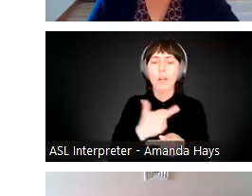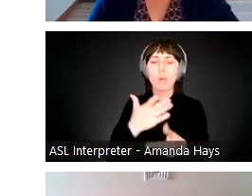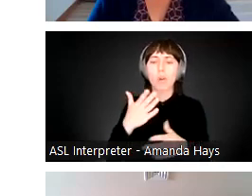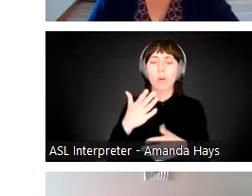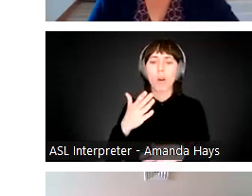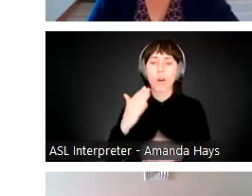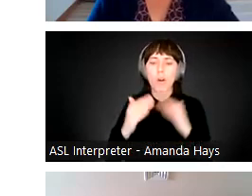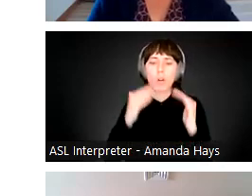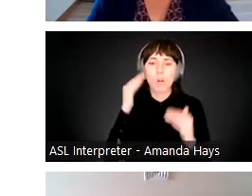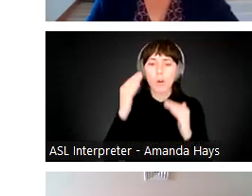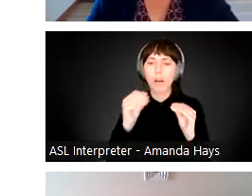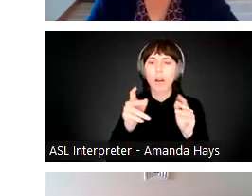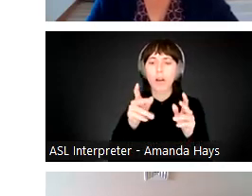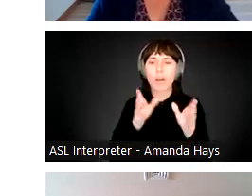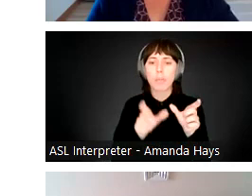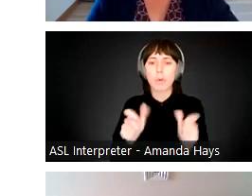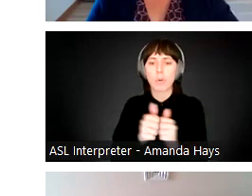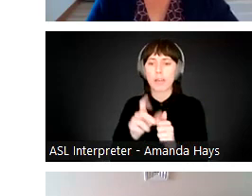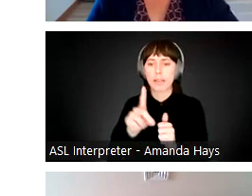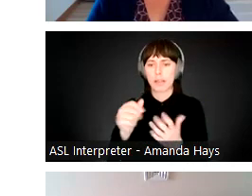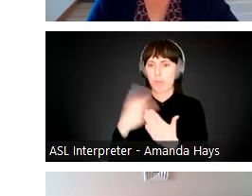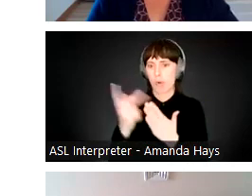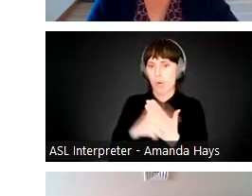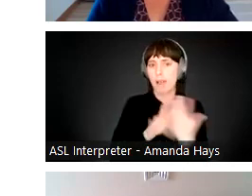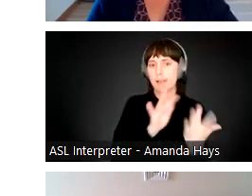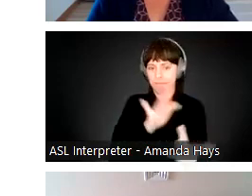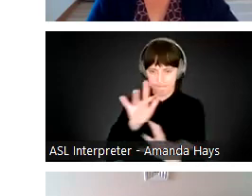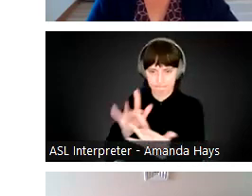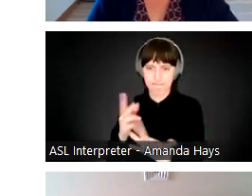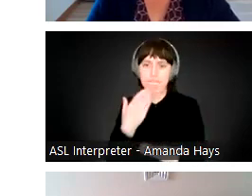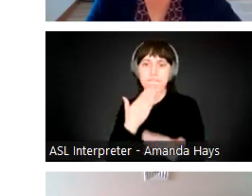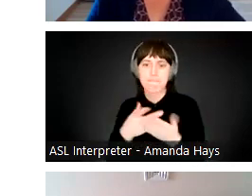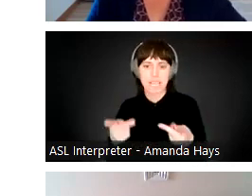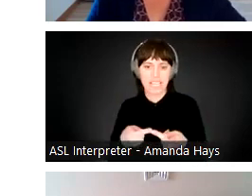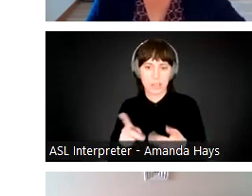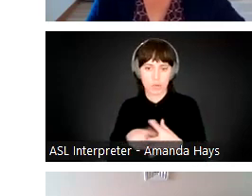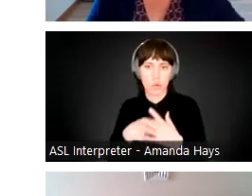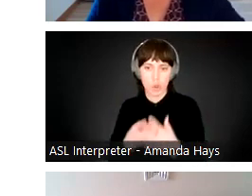Adults and Persons with Disabilities Program, those would be two good places